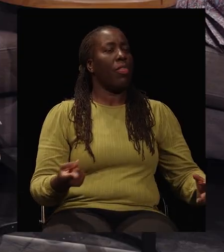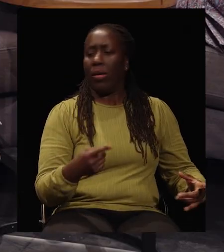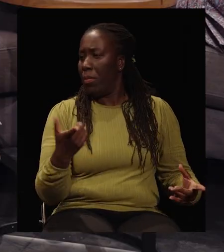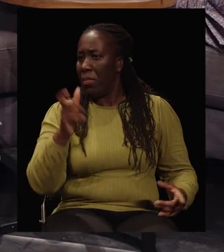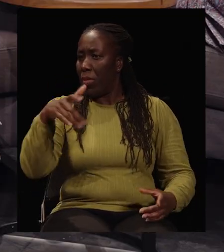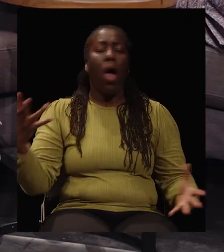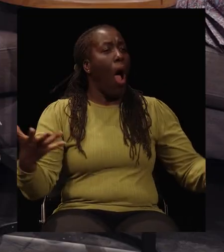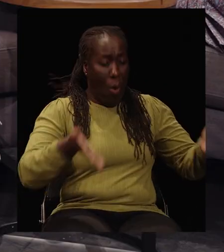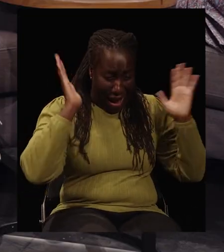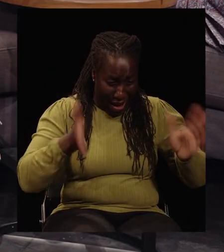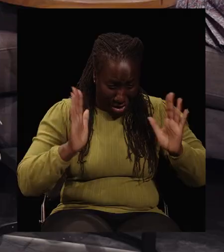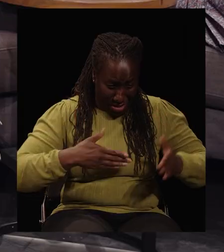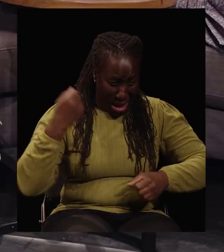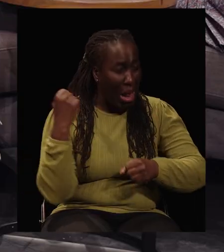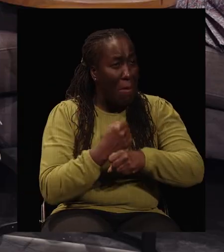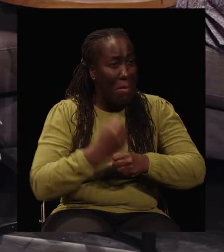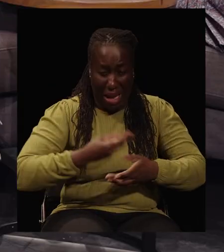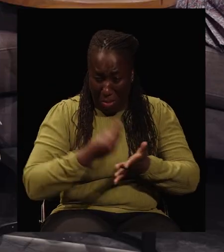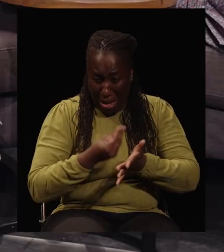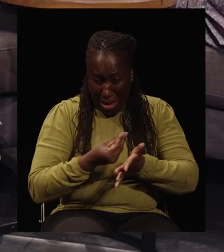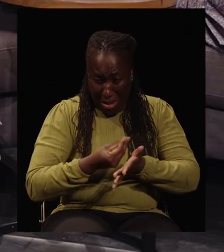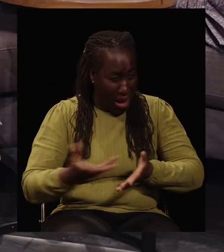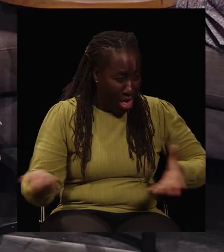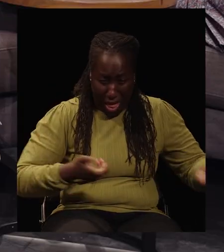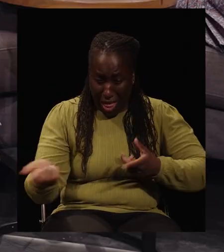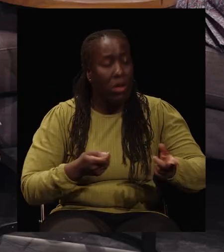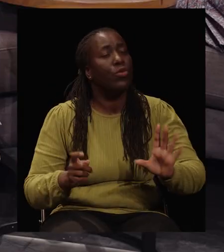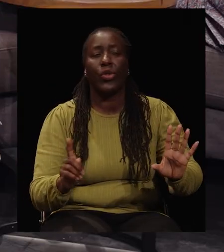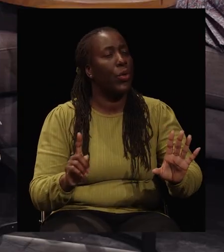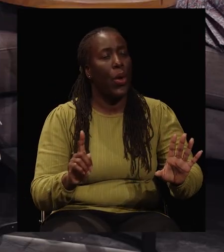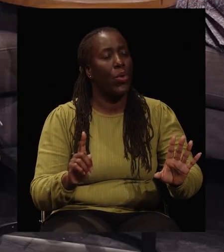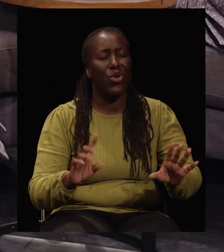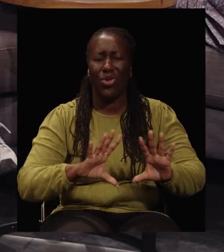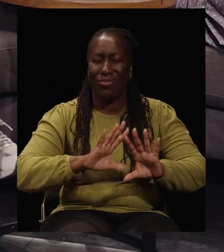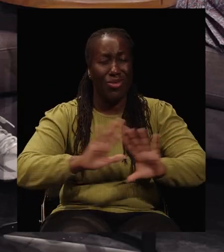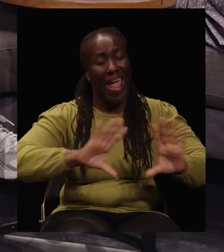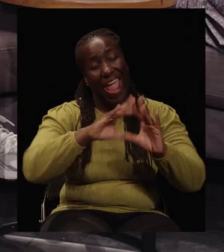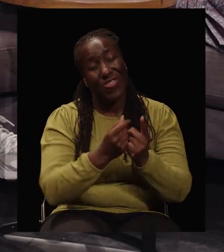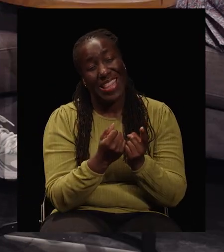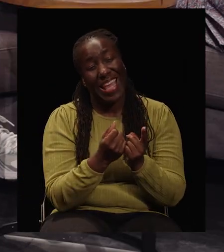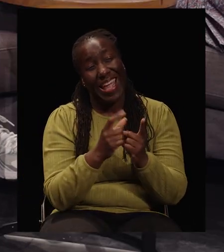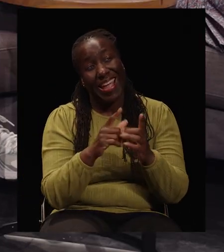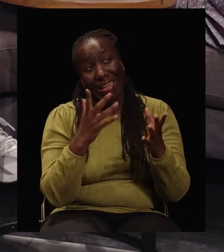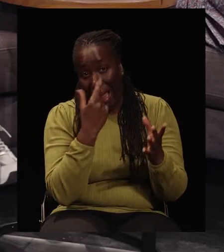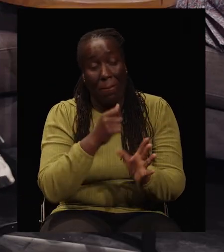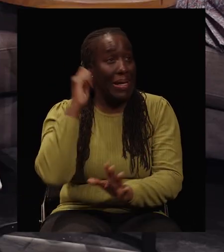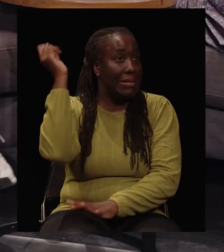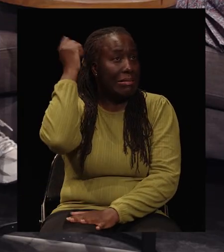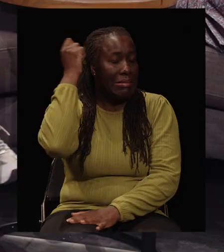and it's like there's an in between, you know. Not everything has to be a win and that's okay. So yeah, I'd put money, I dunno,